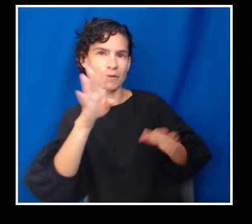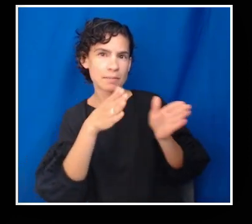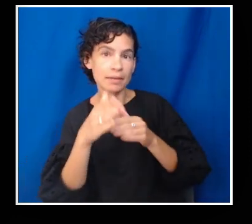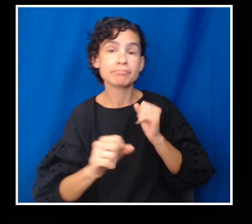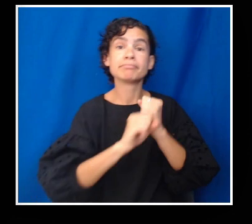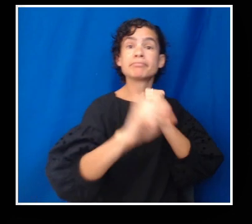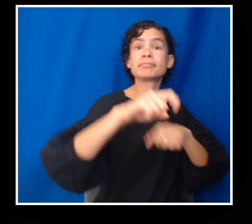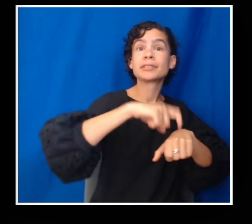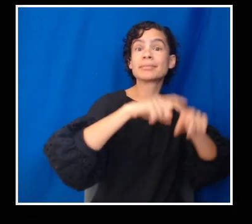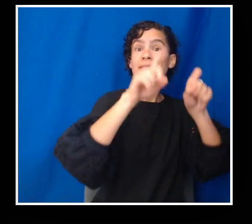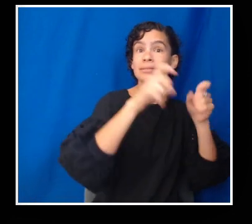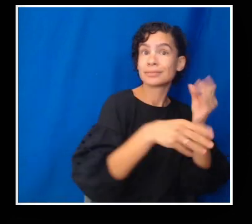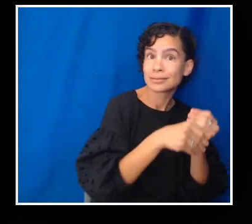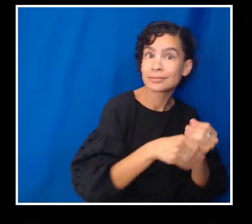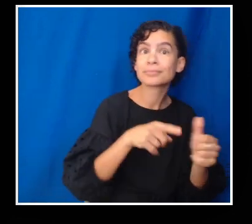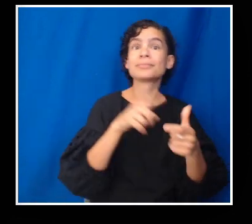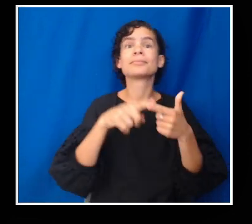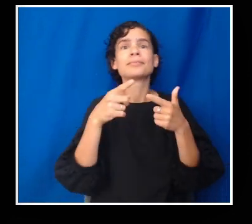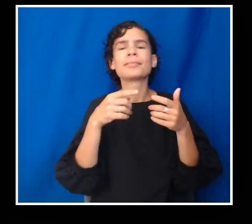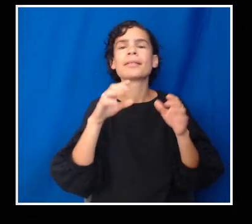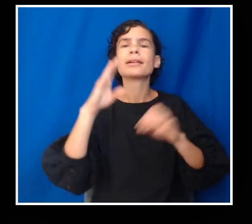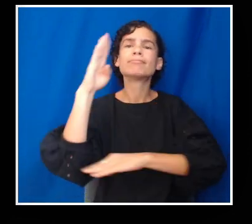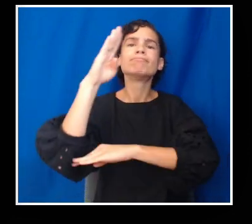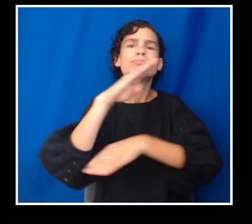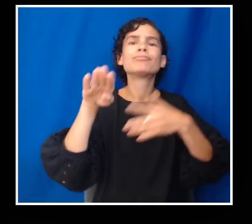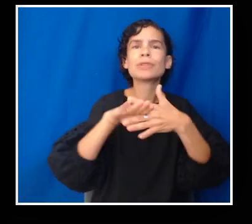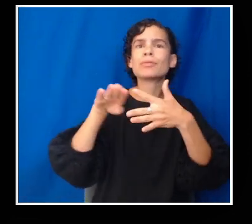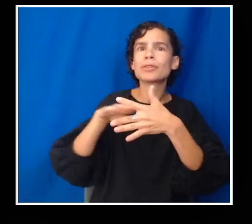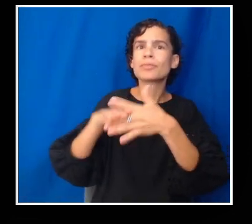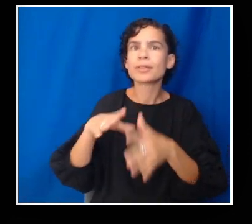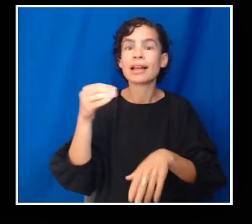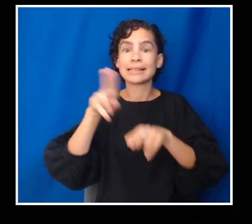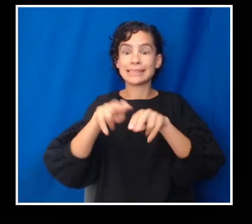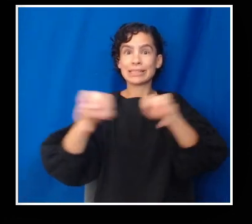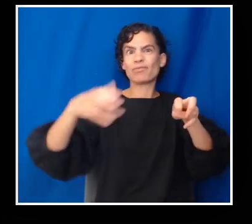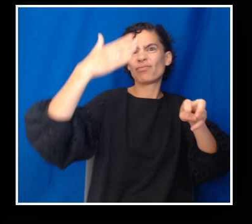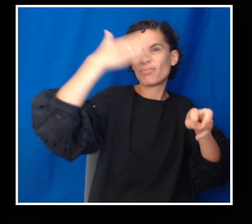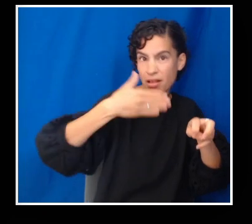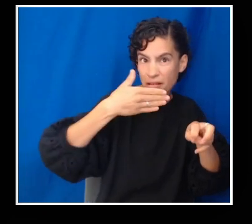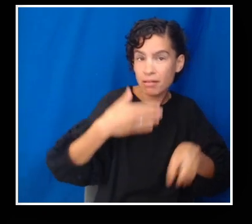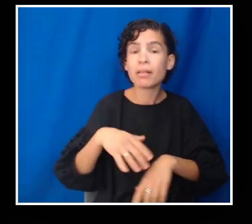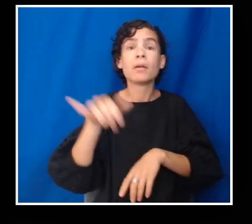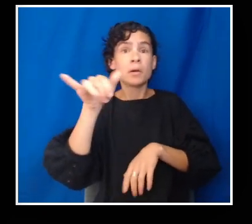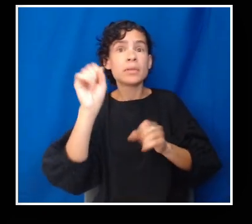more time on tests, scheduled breaks during the day, and front row seating. A 504 Plan can also include services,